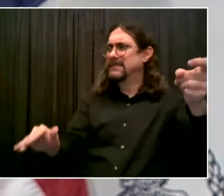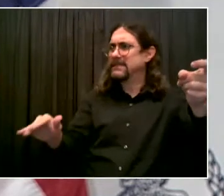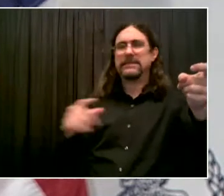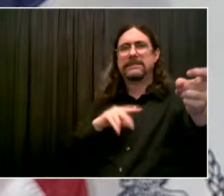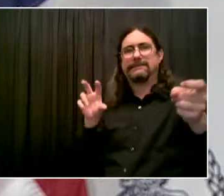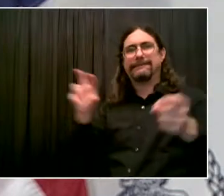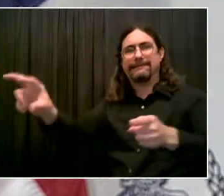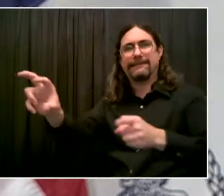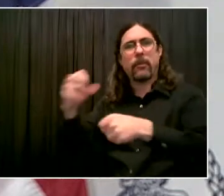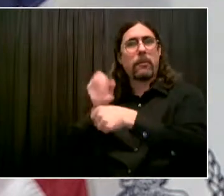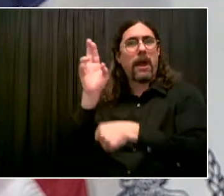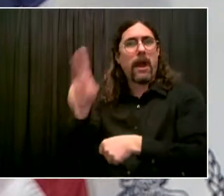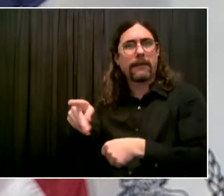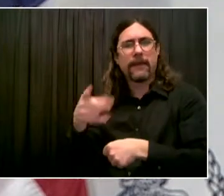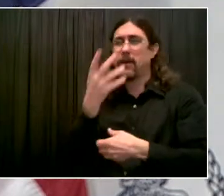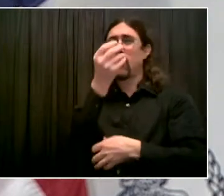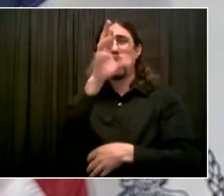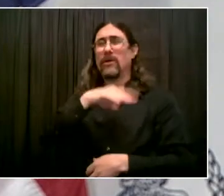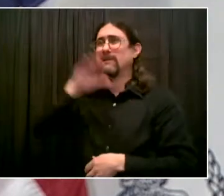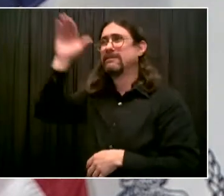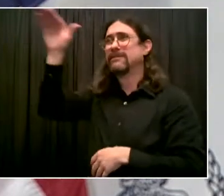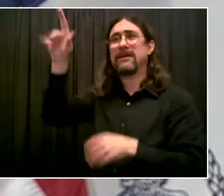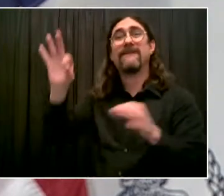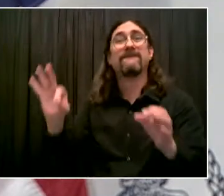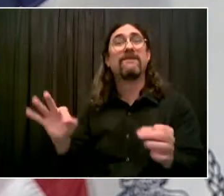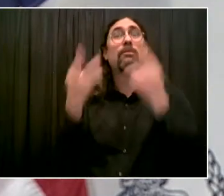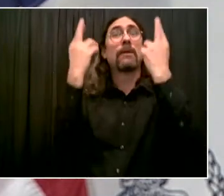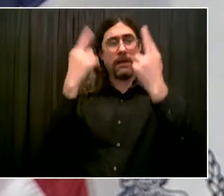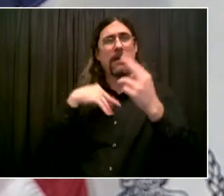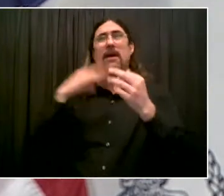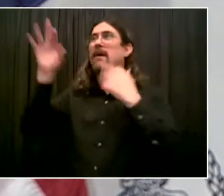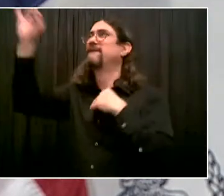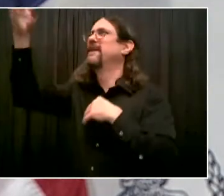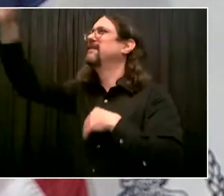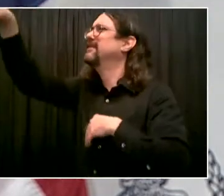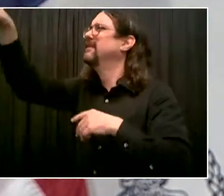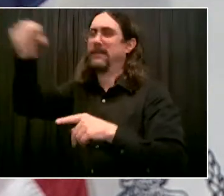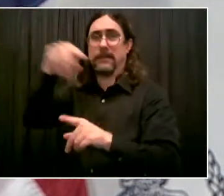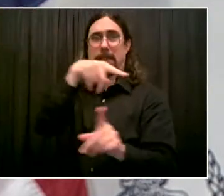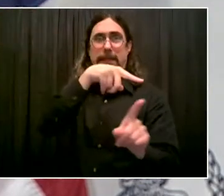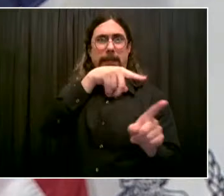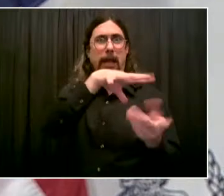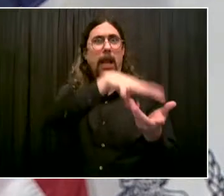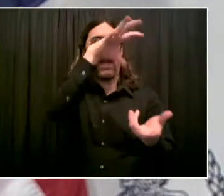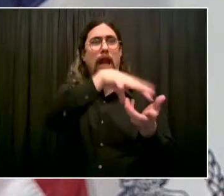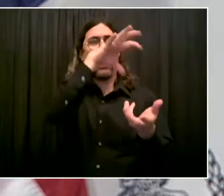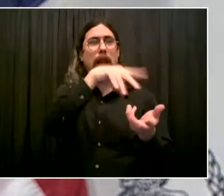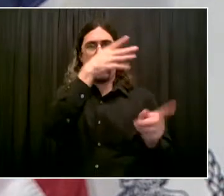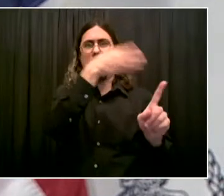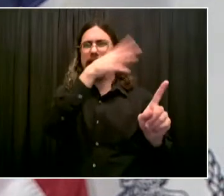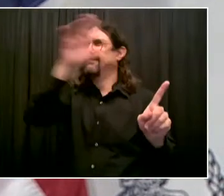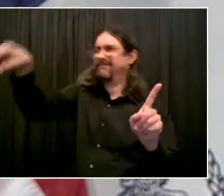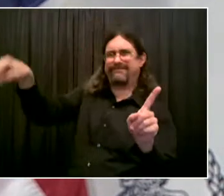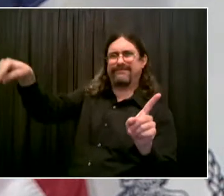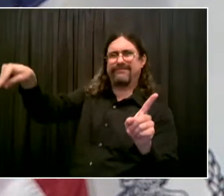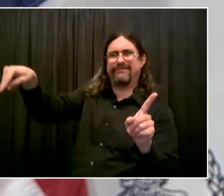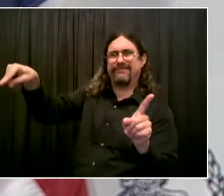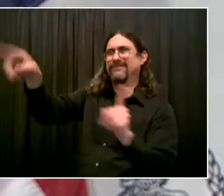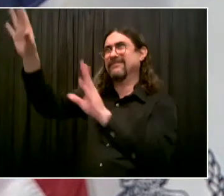OPEN TO EVERY ONE T, I''A S FAIR CONCERN. . THANK YOU FOR RAISING IT AND WE'RE GOING TO